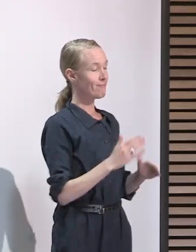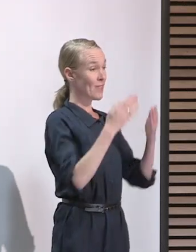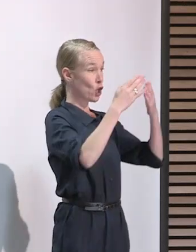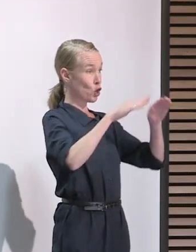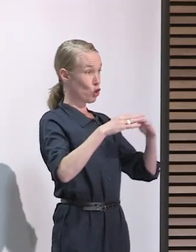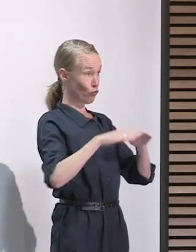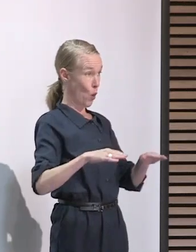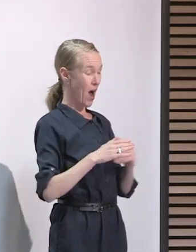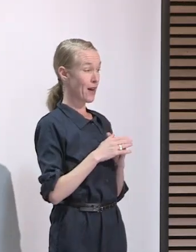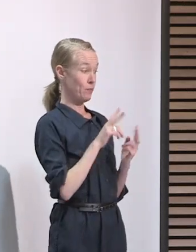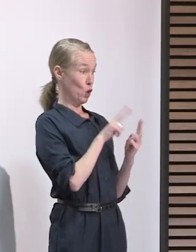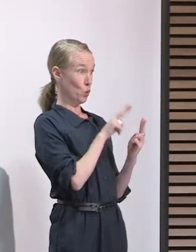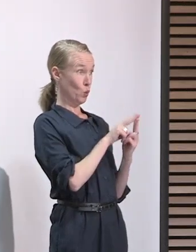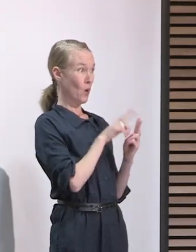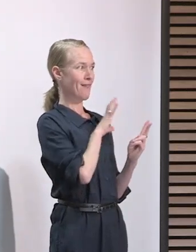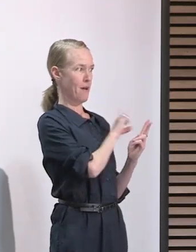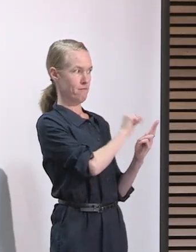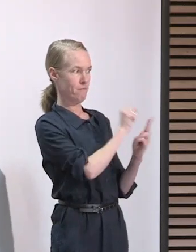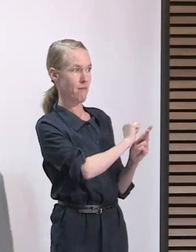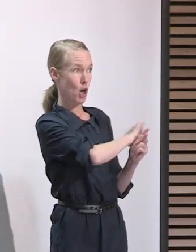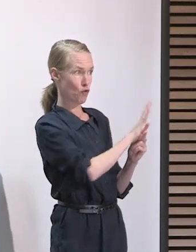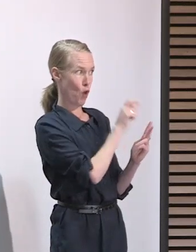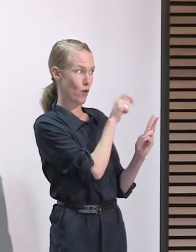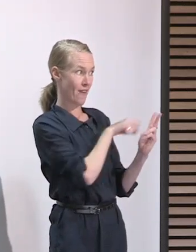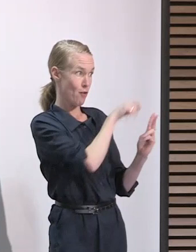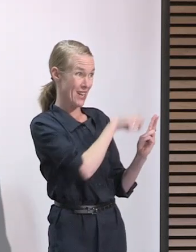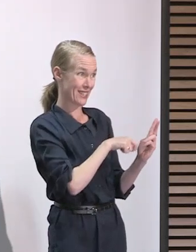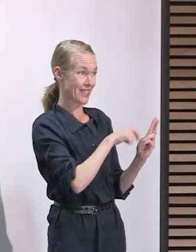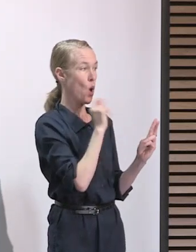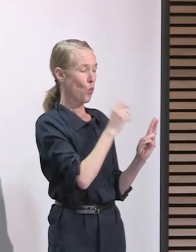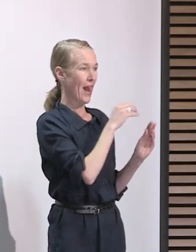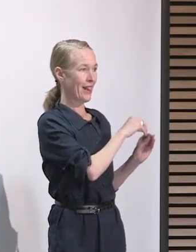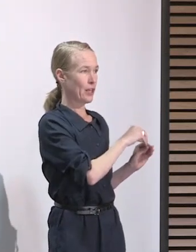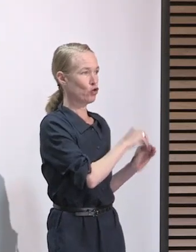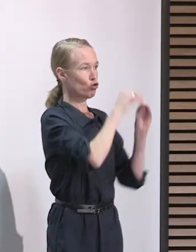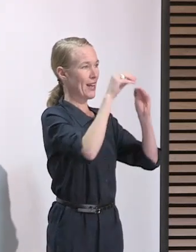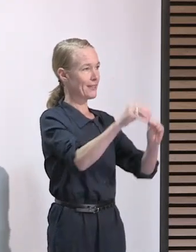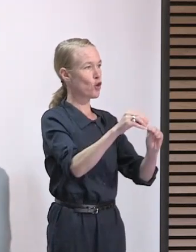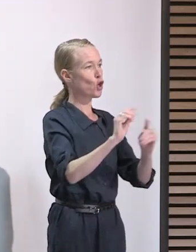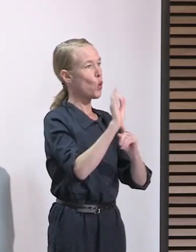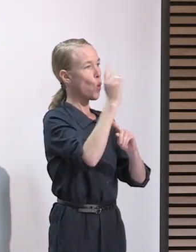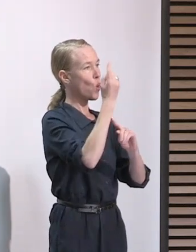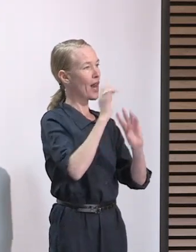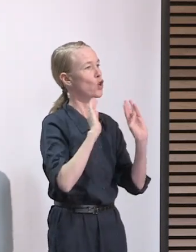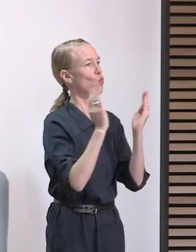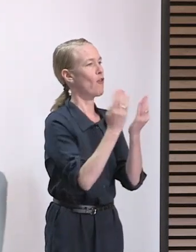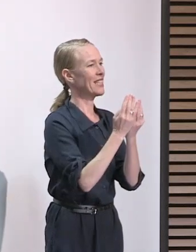within that 48-hour period. The two people who have tested